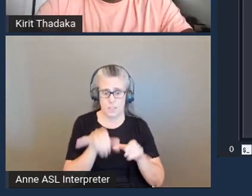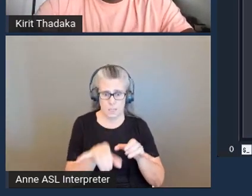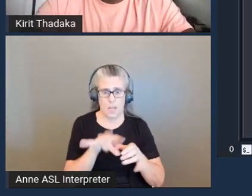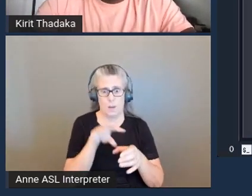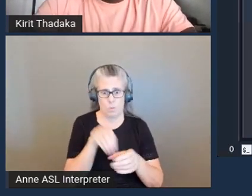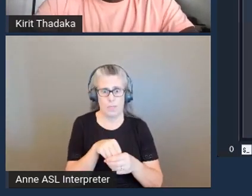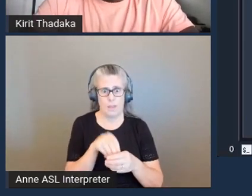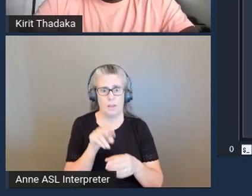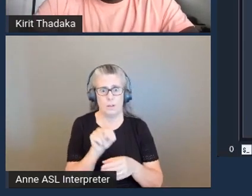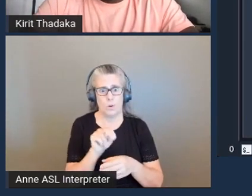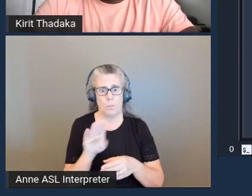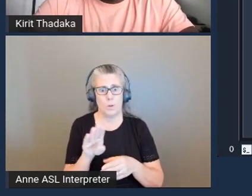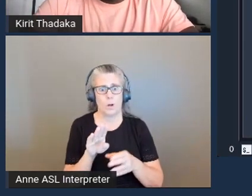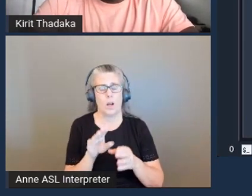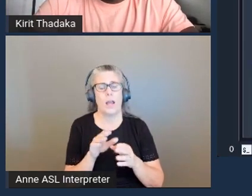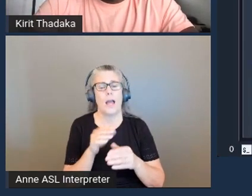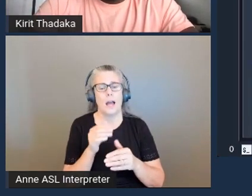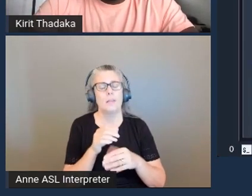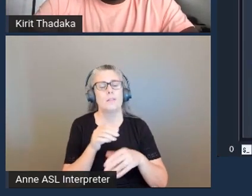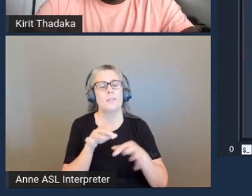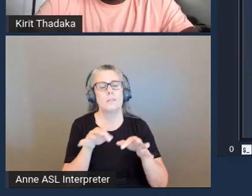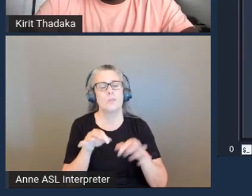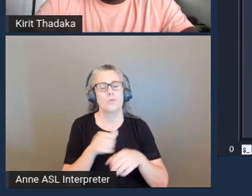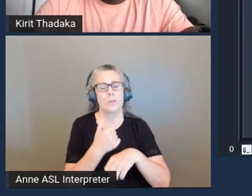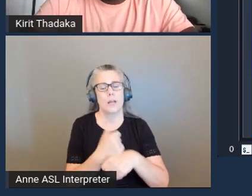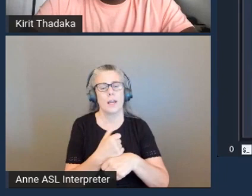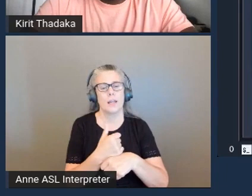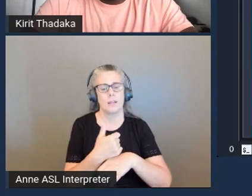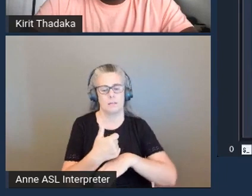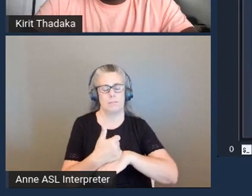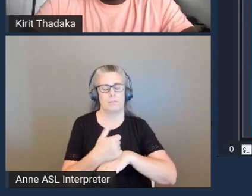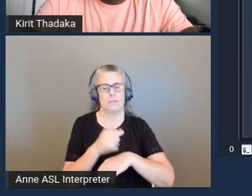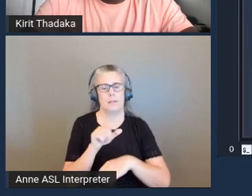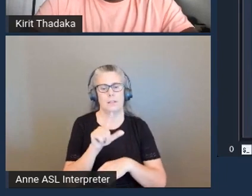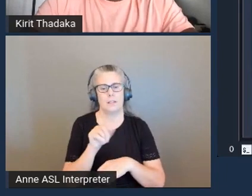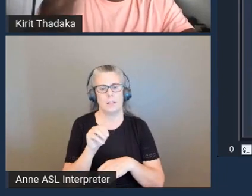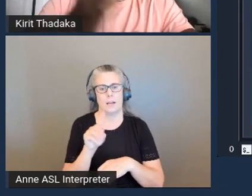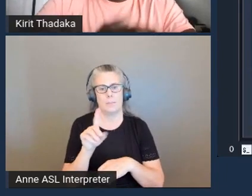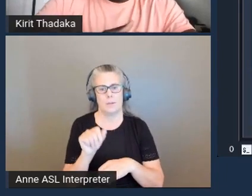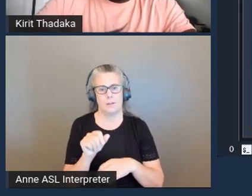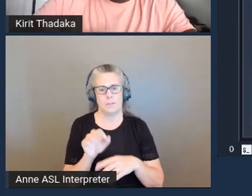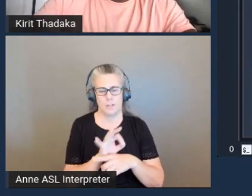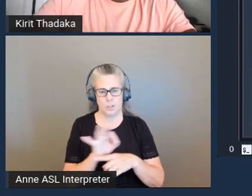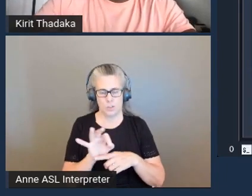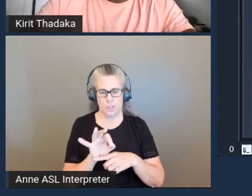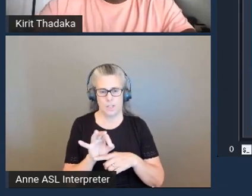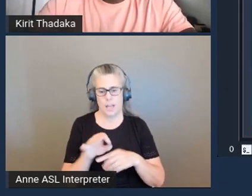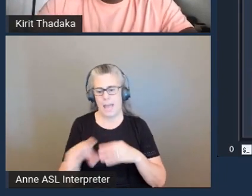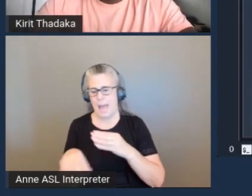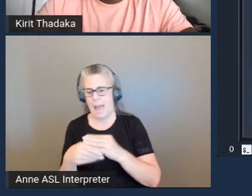and then once I create this step and add it to my pipeline, the SageMaker Pipeline